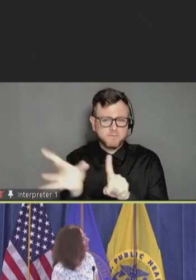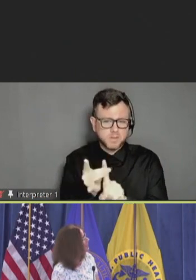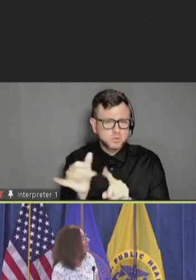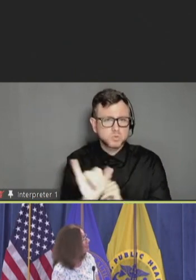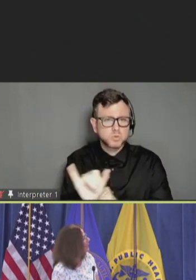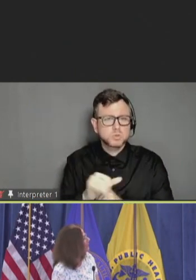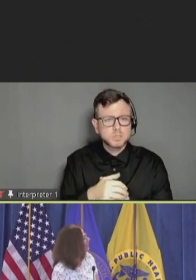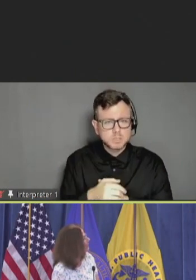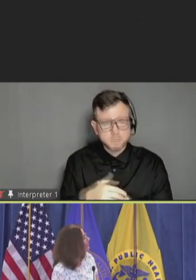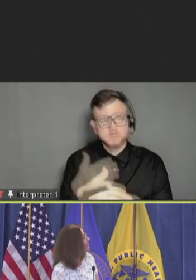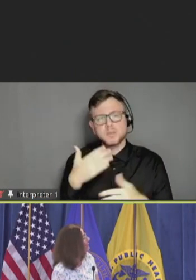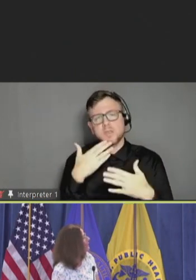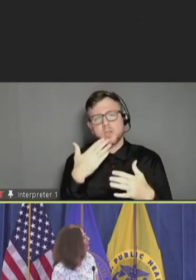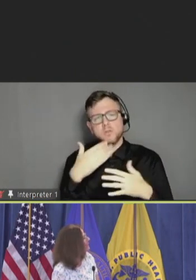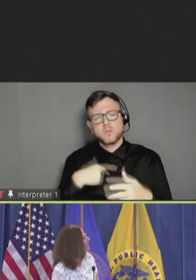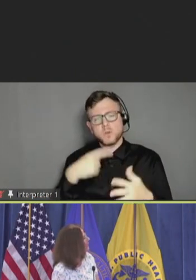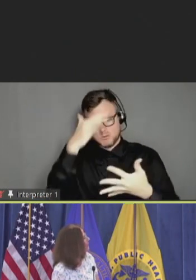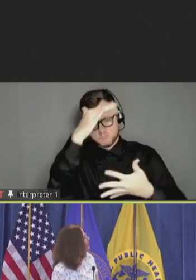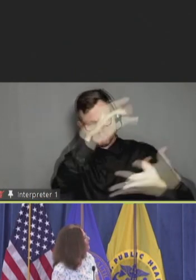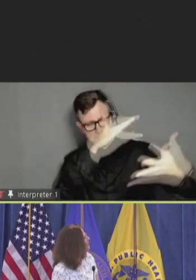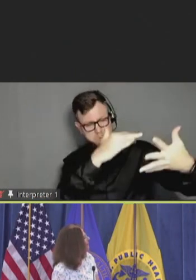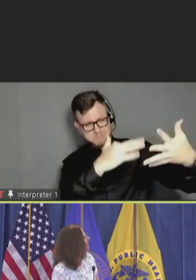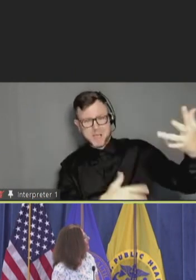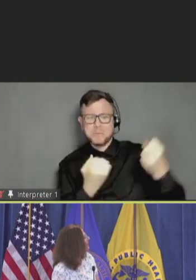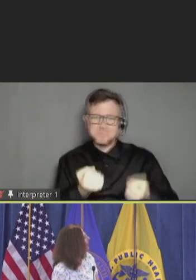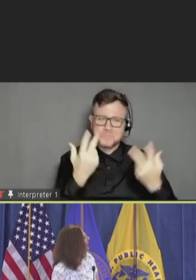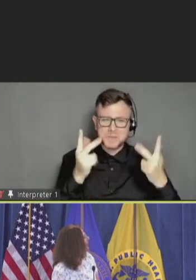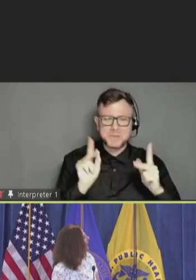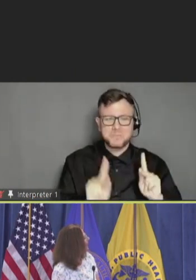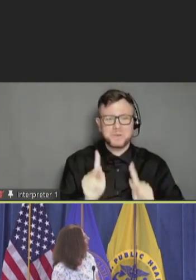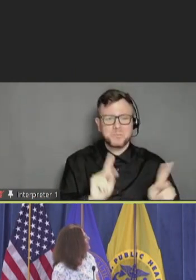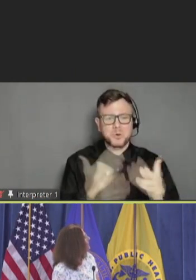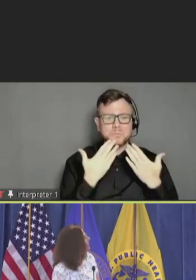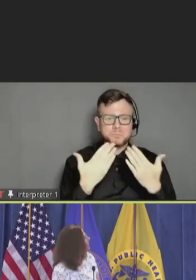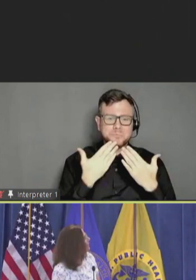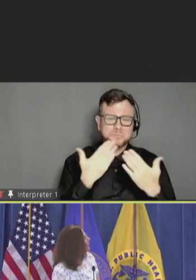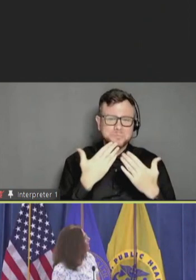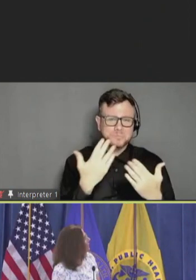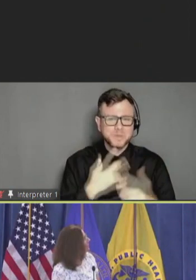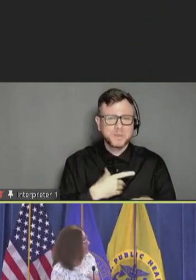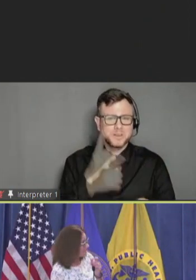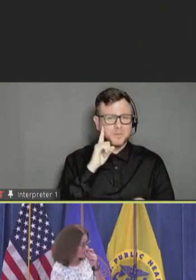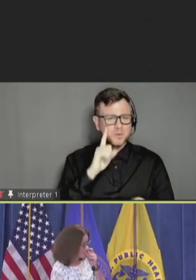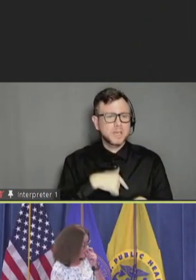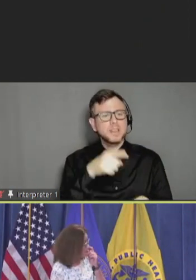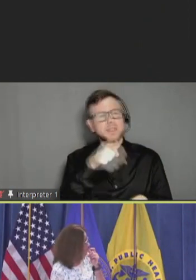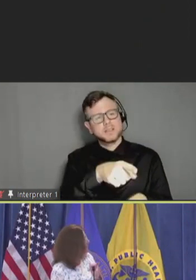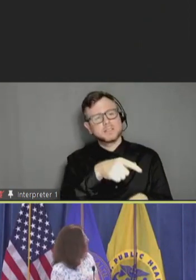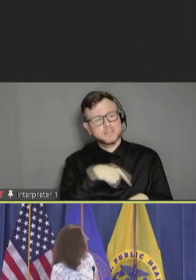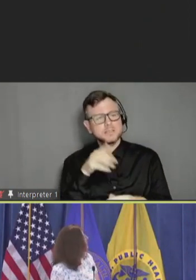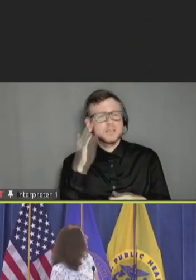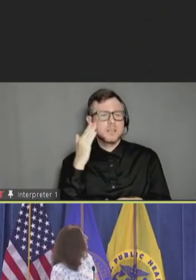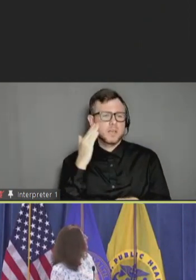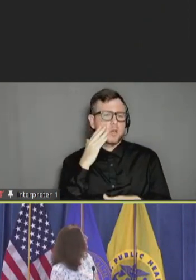contributed great effort -- greatly to this effort. And these are all -- I acknowledge all the VSD sites in particular.